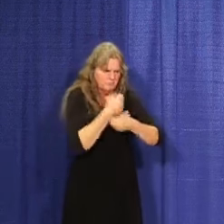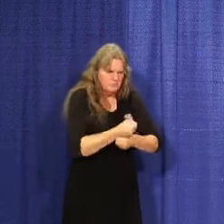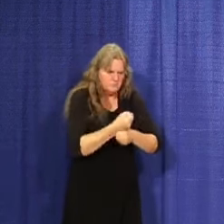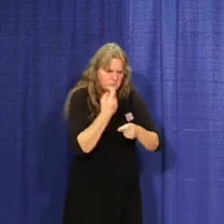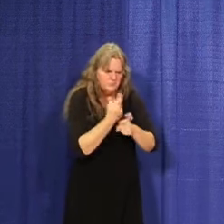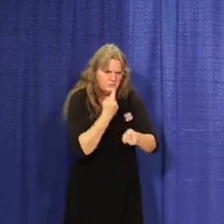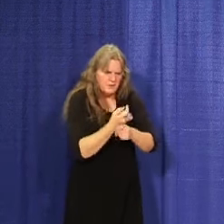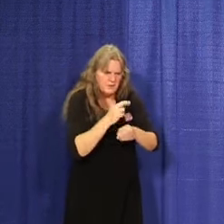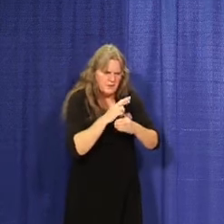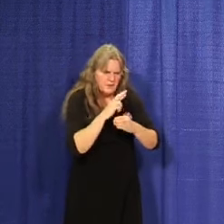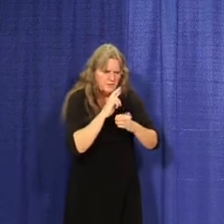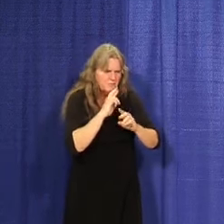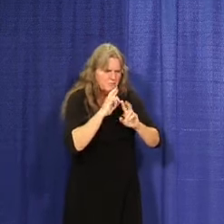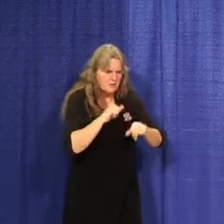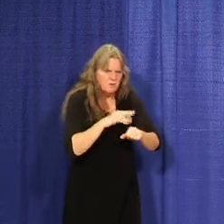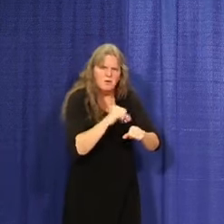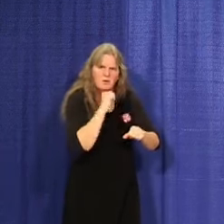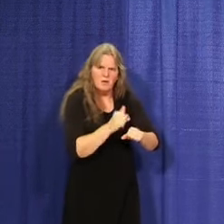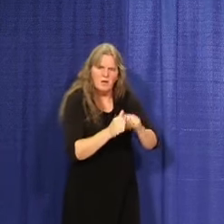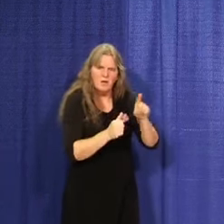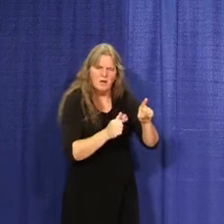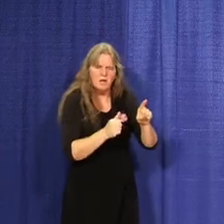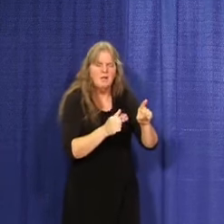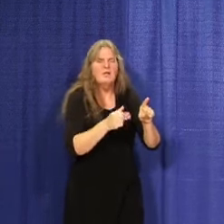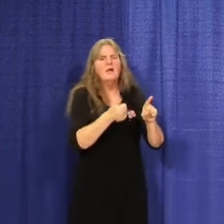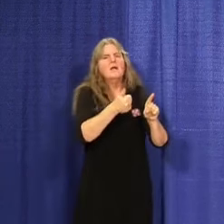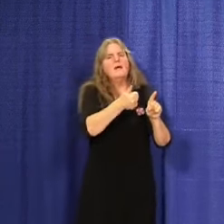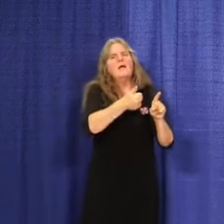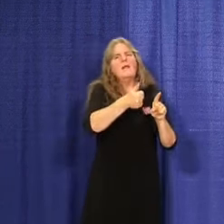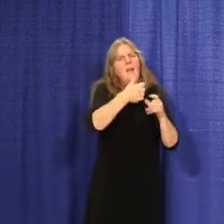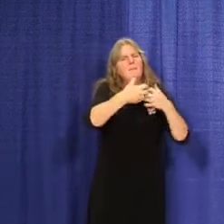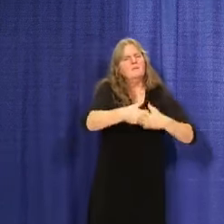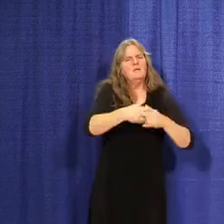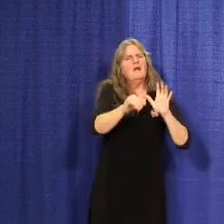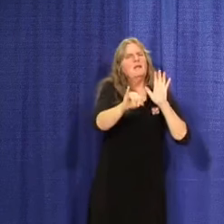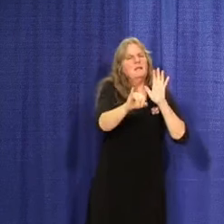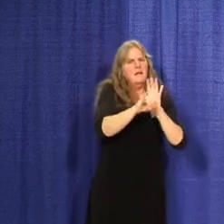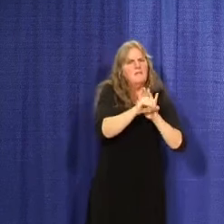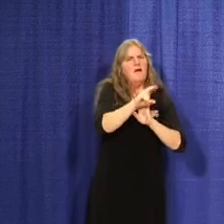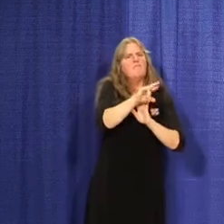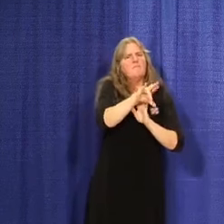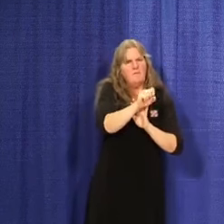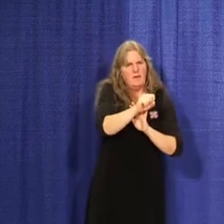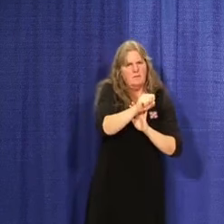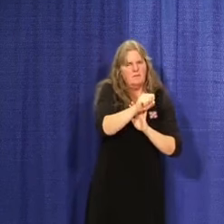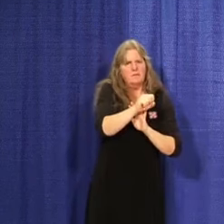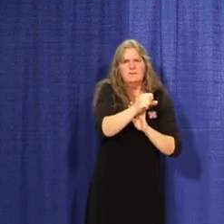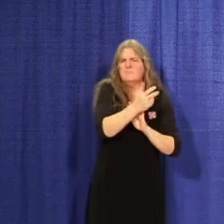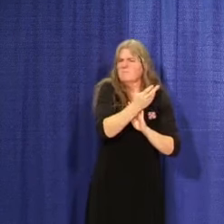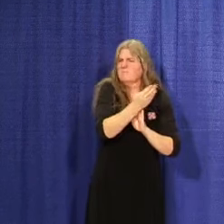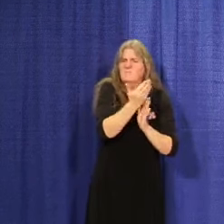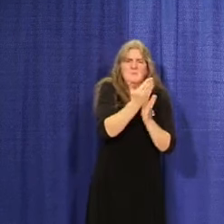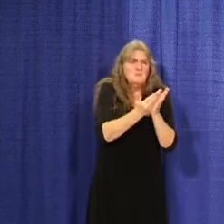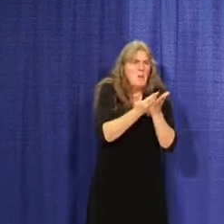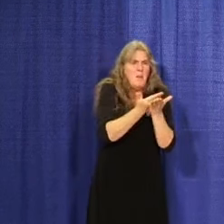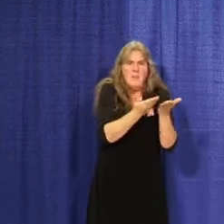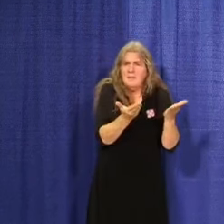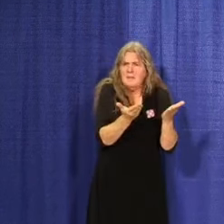the presence of viral nuclear material. It will pick up even small amounts of the virus which is